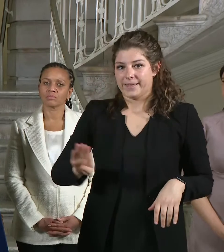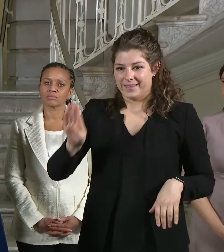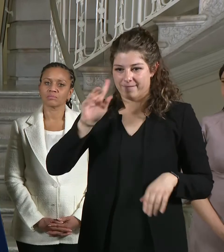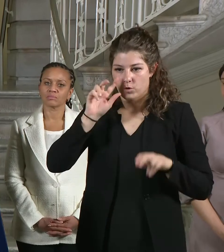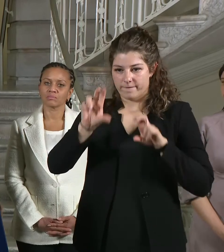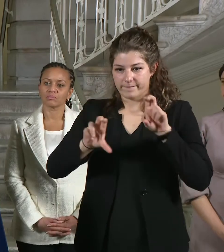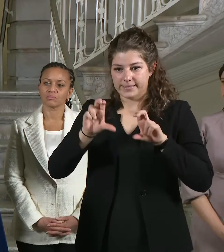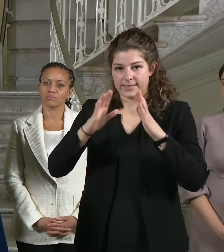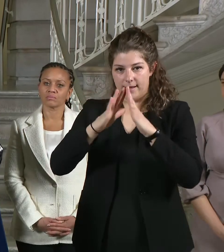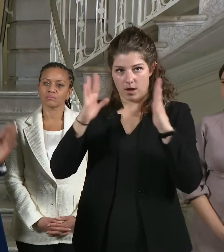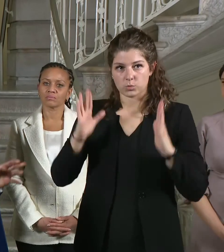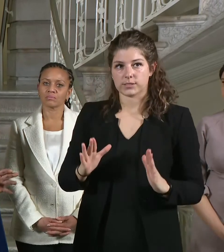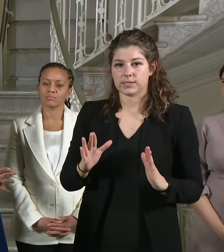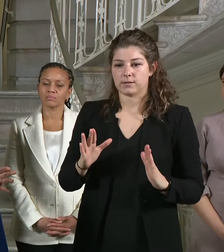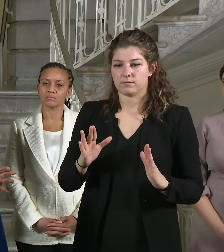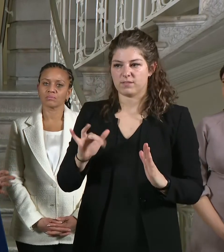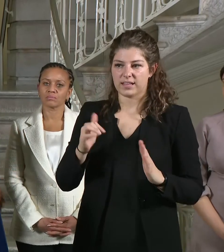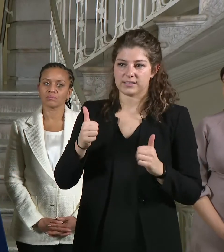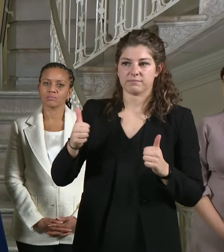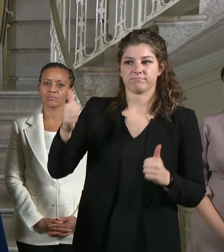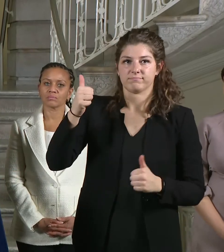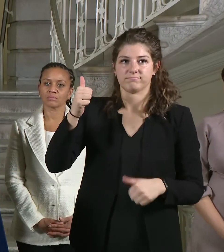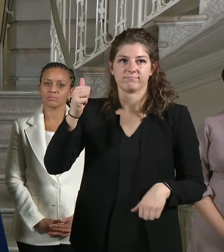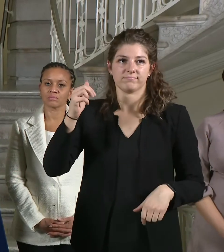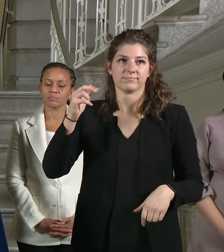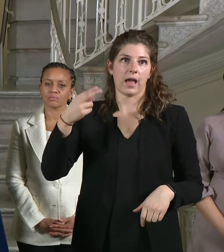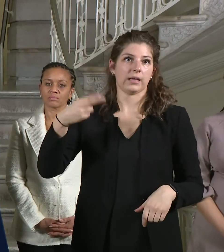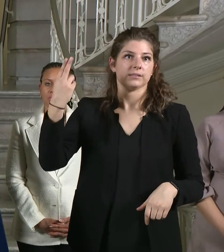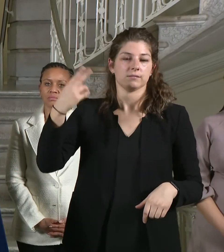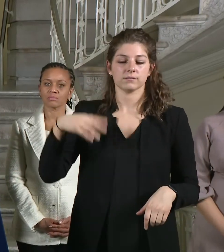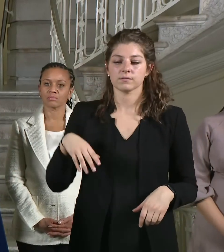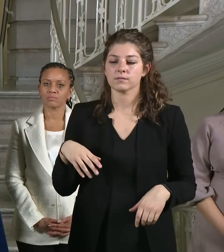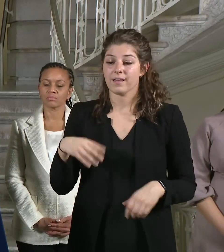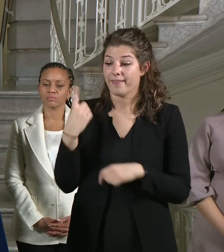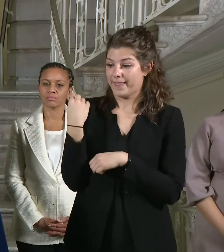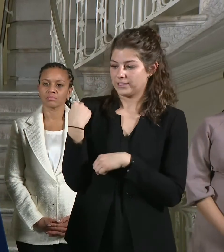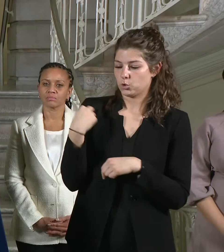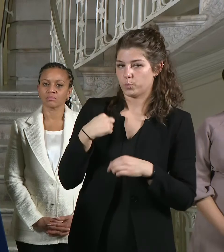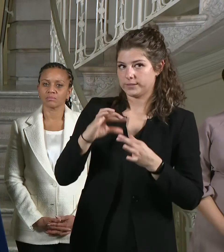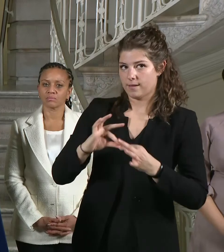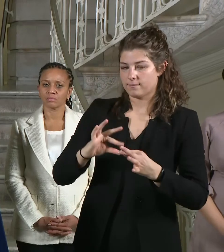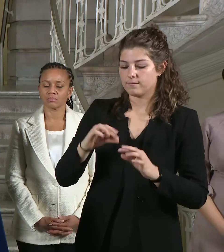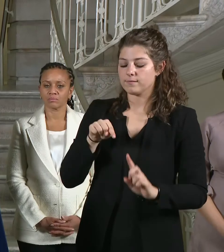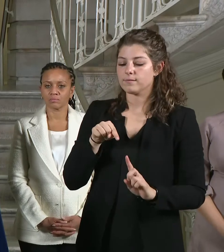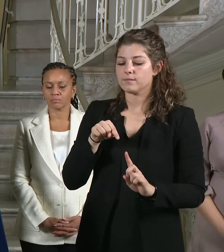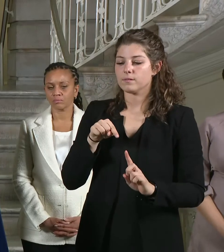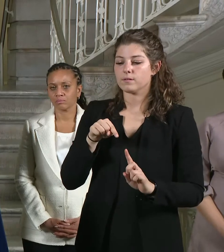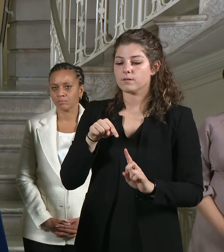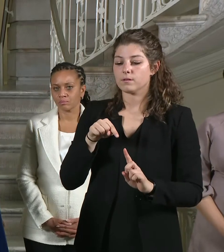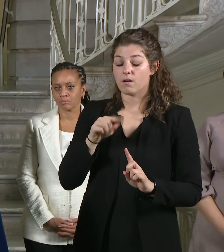[ INDISCERNIBL E ] 23 BILLION FOR INVESTMENT IN